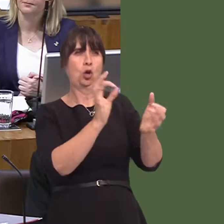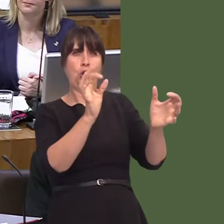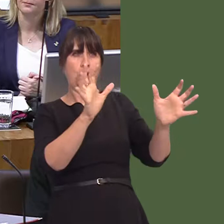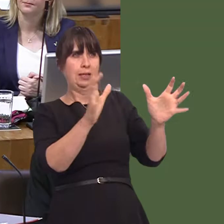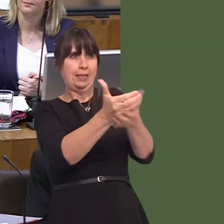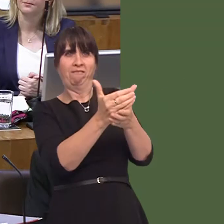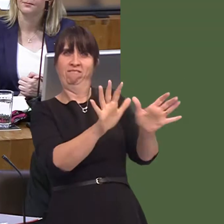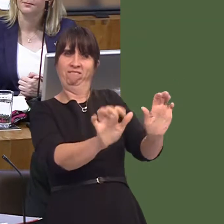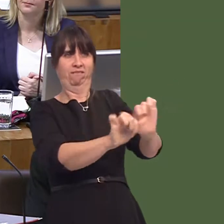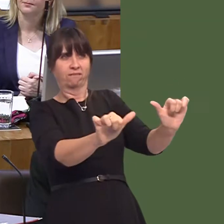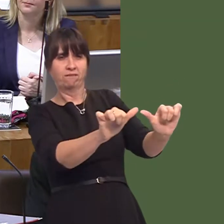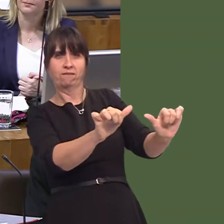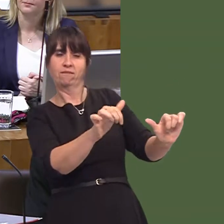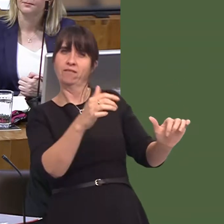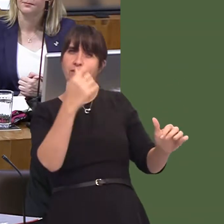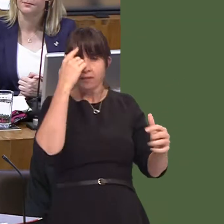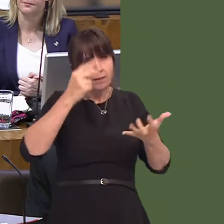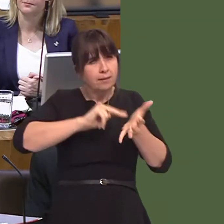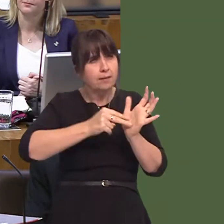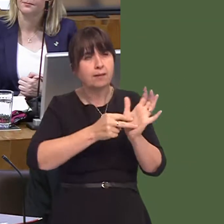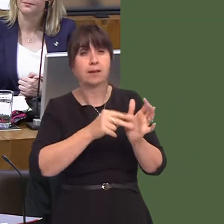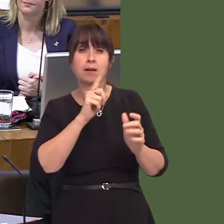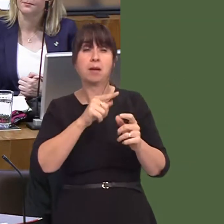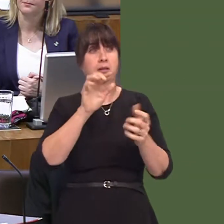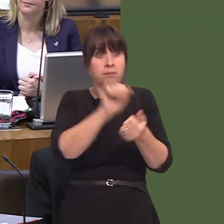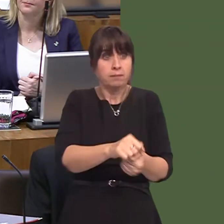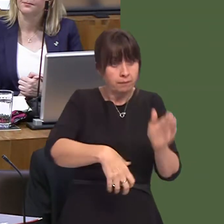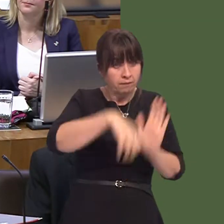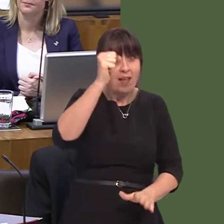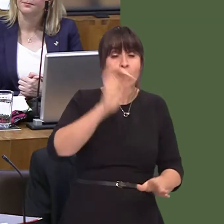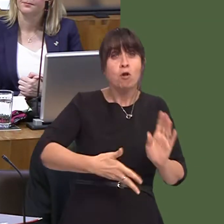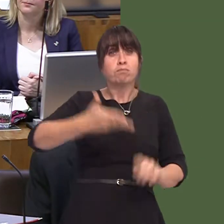But we know that artefacts from the past are hugely important in generating interest, generating